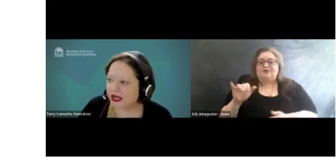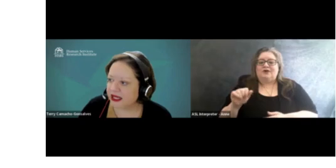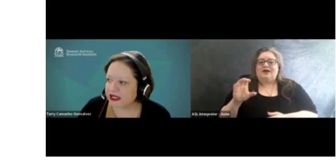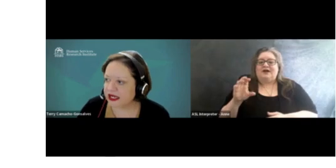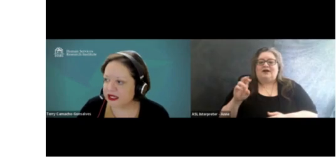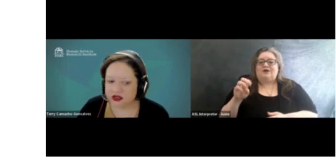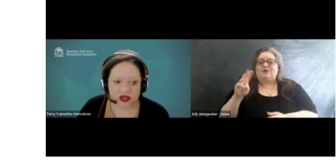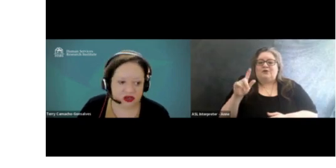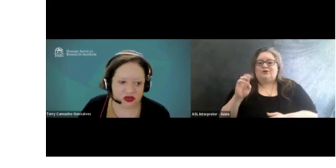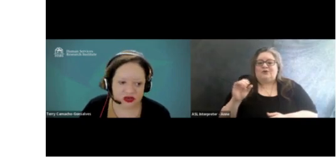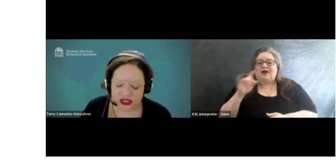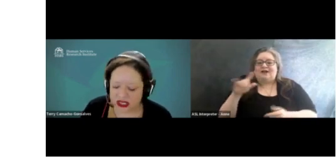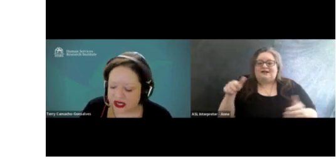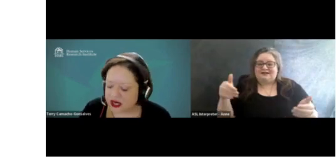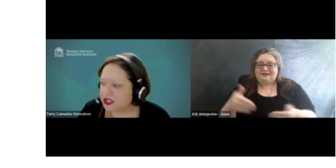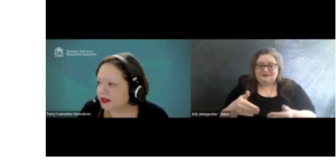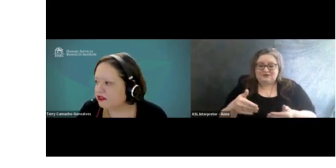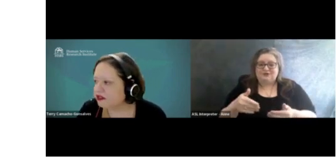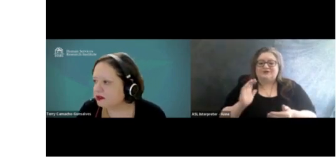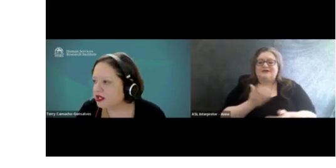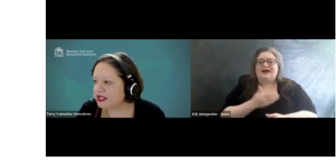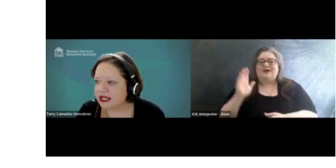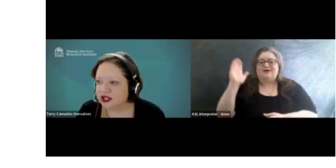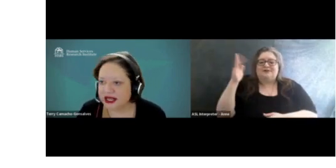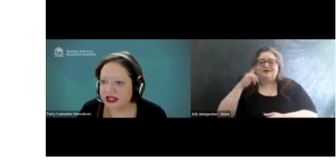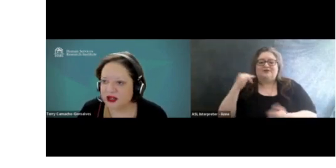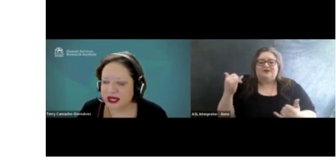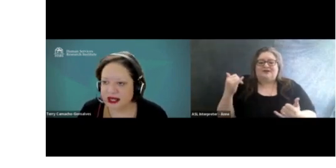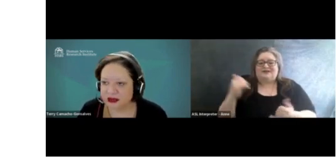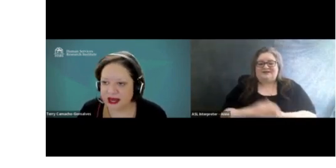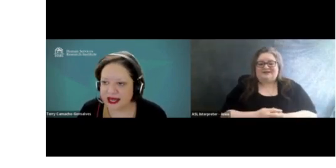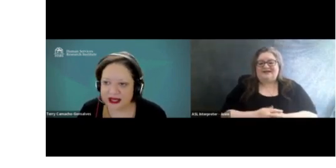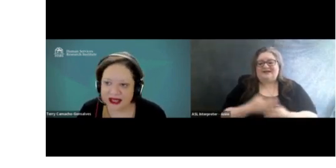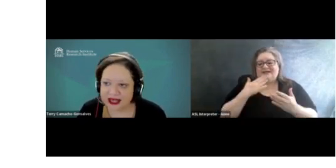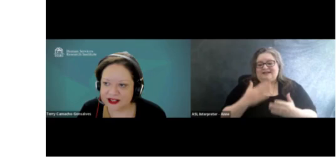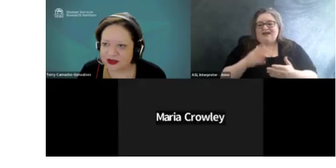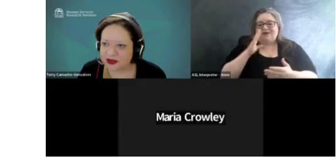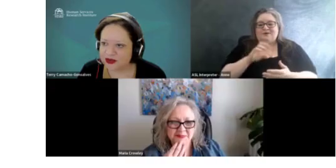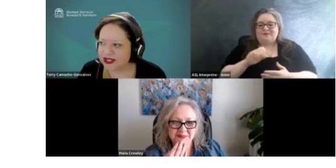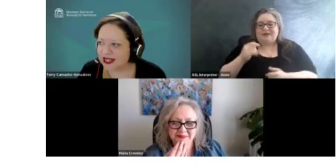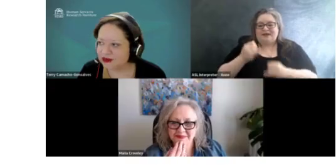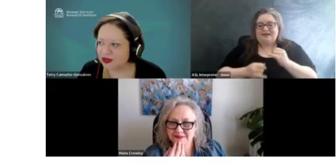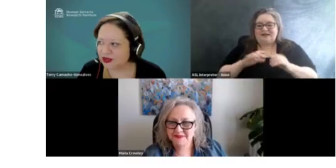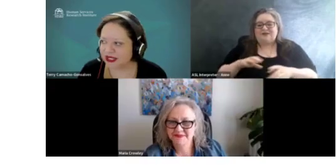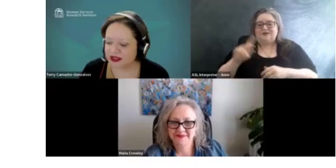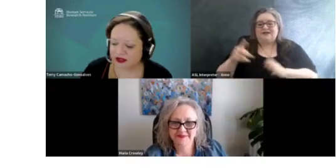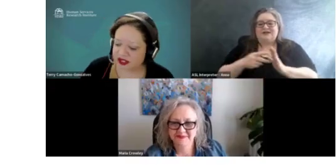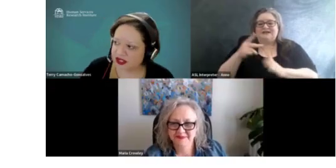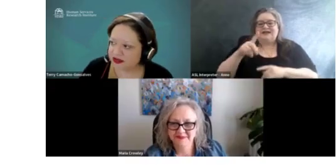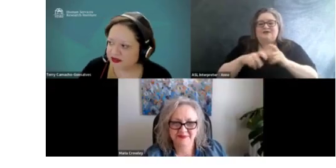and introduce our speaker for the presentation. Thank you, and I'll be back at the end to do a second poll and close us off.